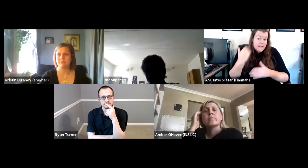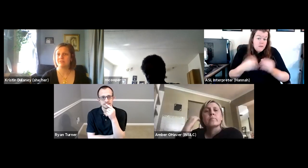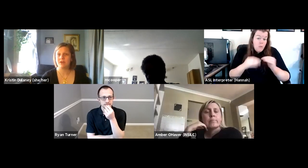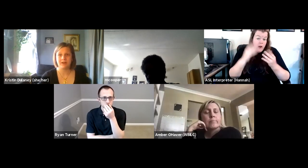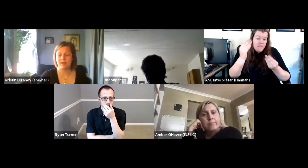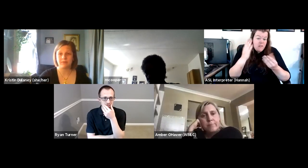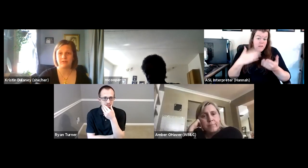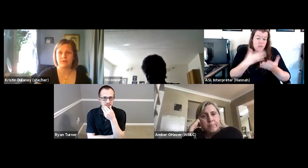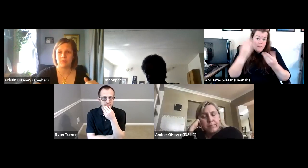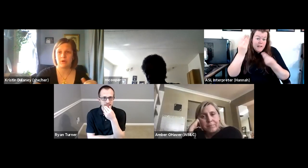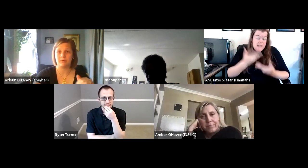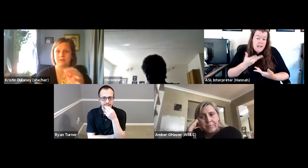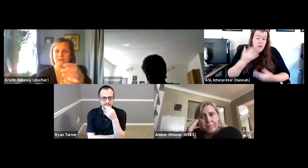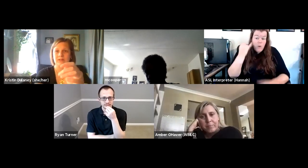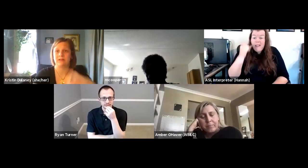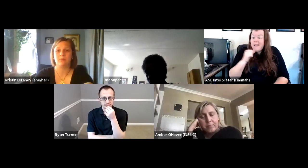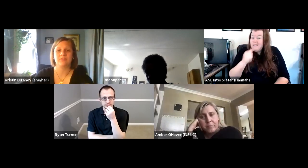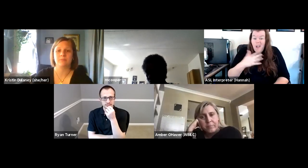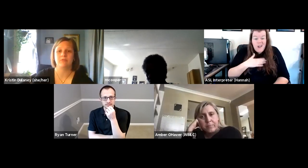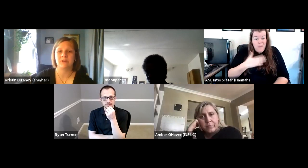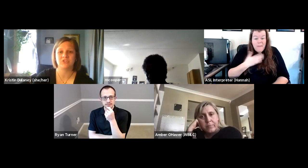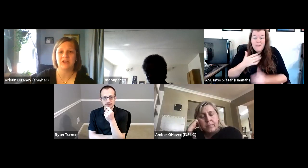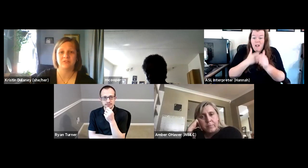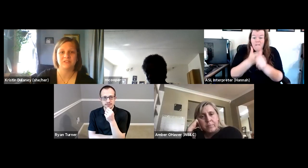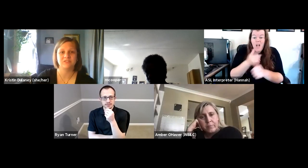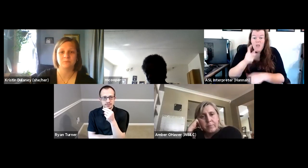um and if not I'm happy to follow up uh with some information after this too.